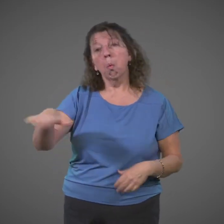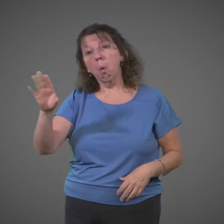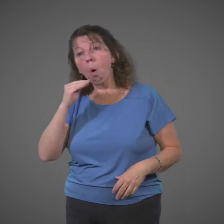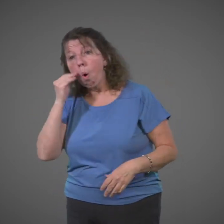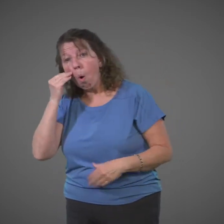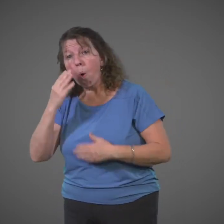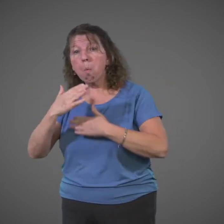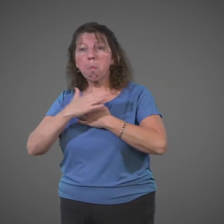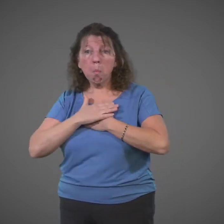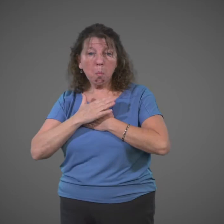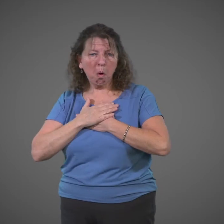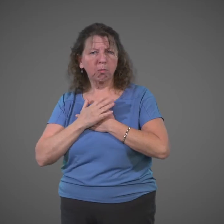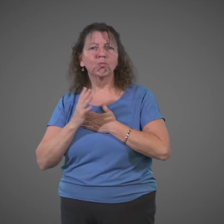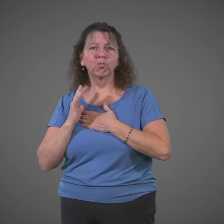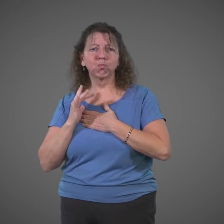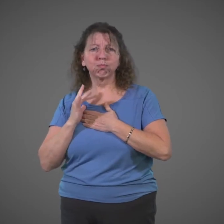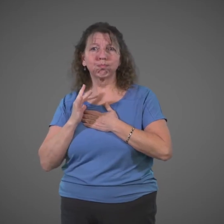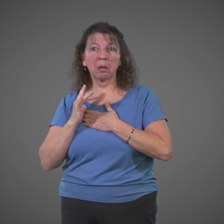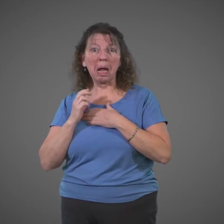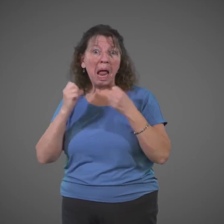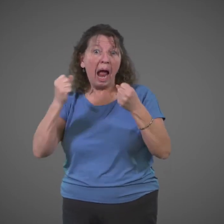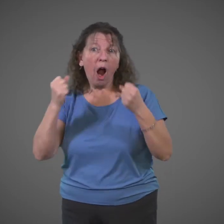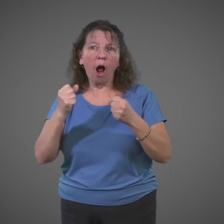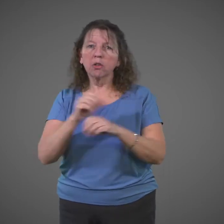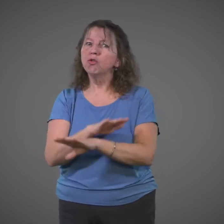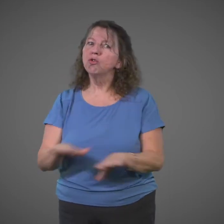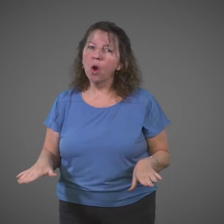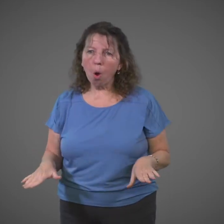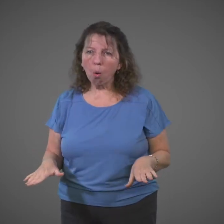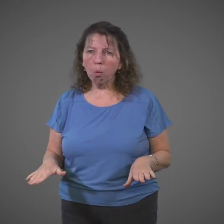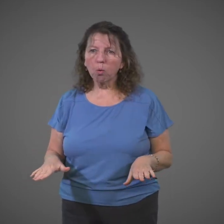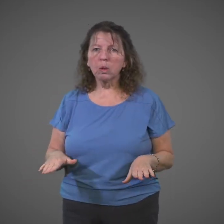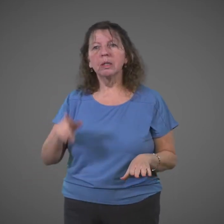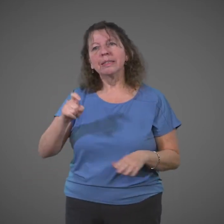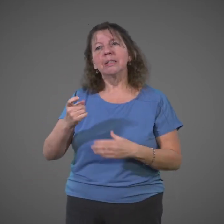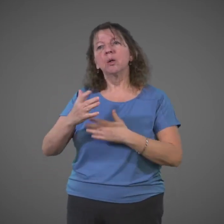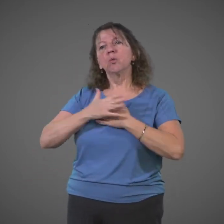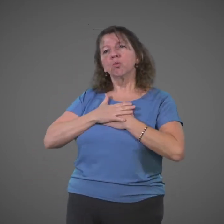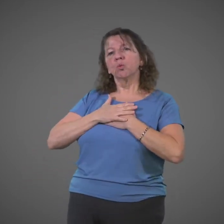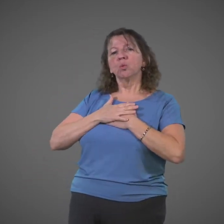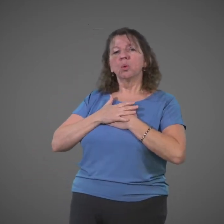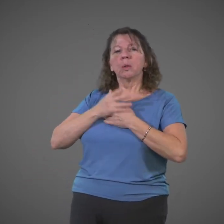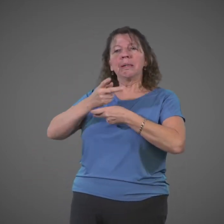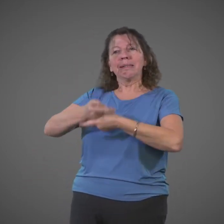and tell you to just go home and rest, avoid exercise